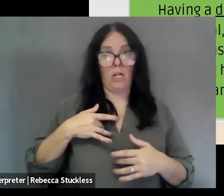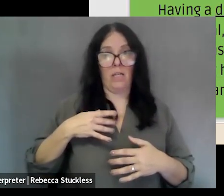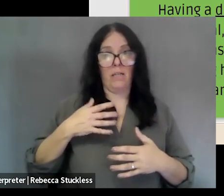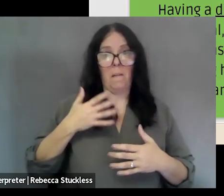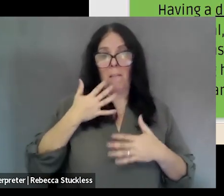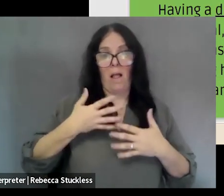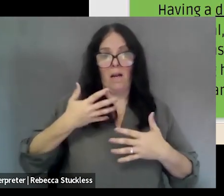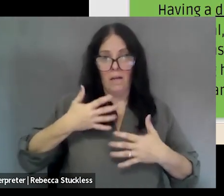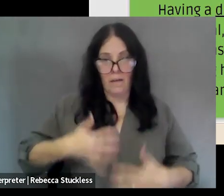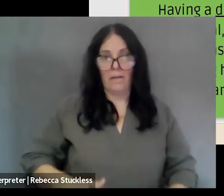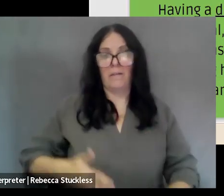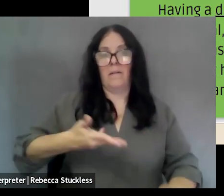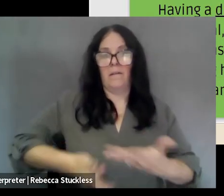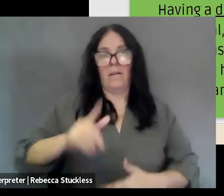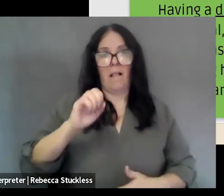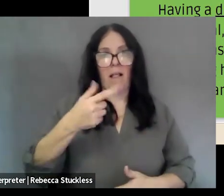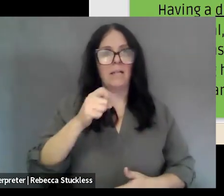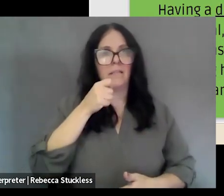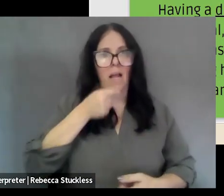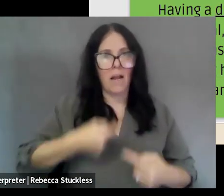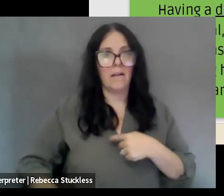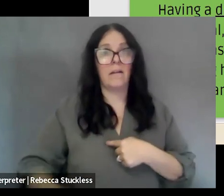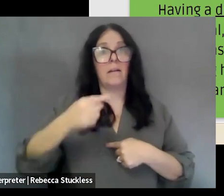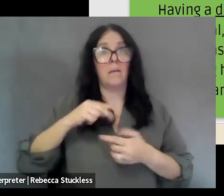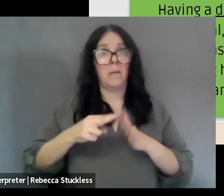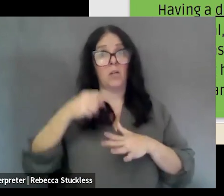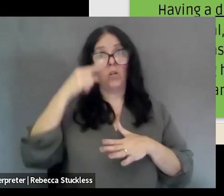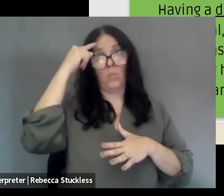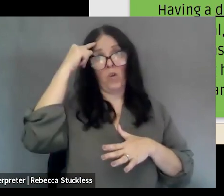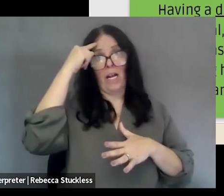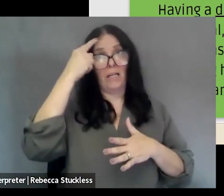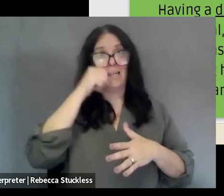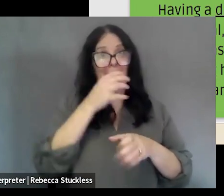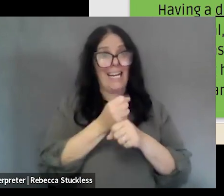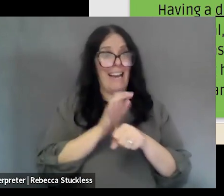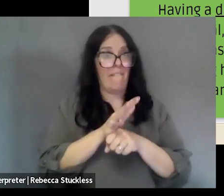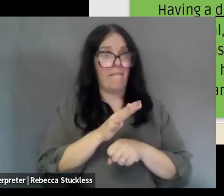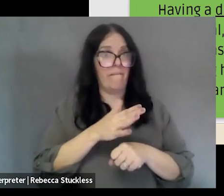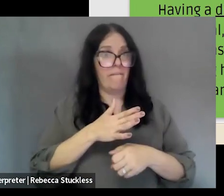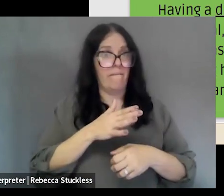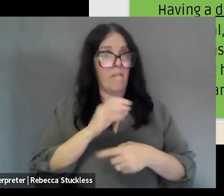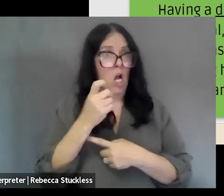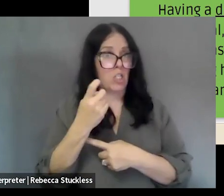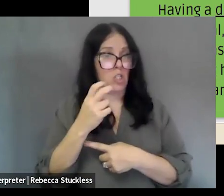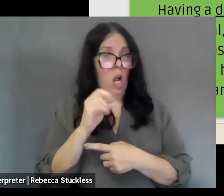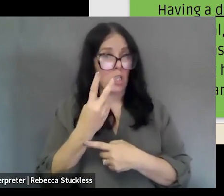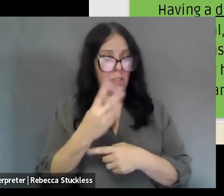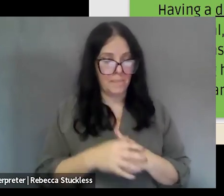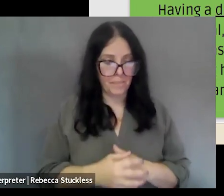come back up, leaving your brain kind of under oxygenated. A tip that I picked up